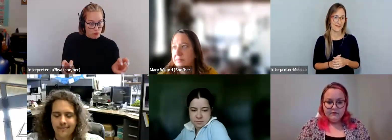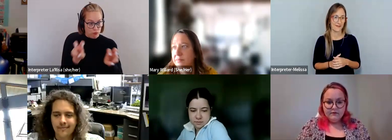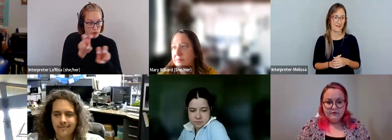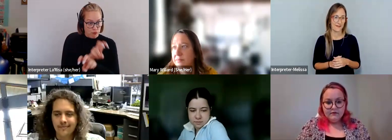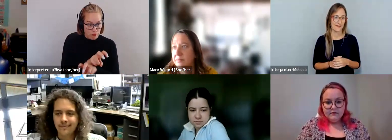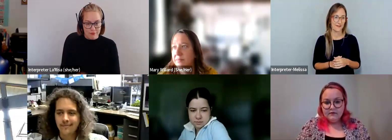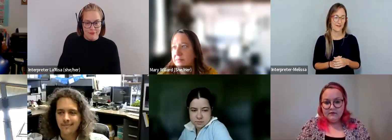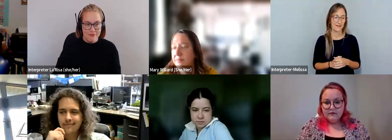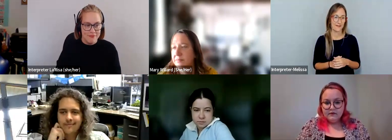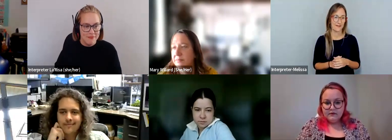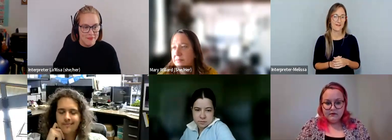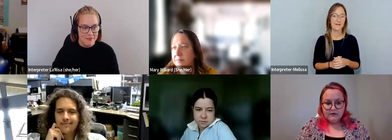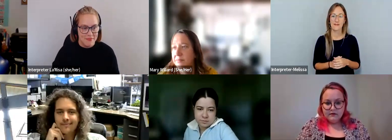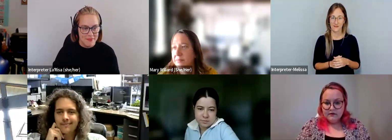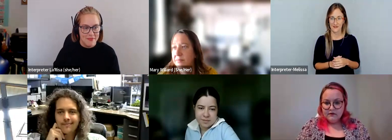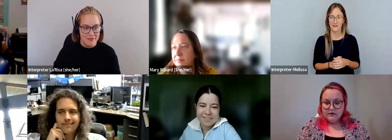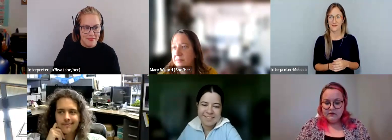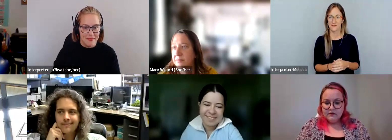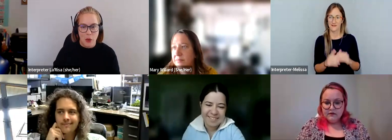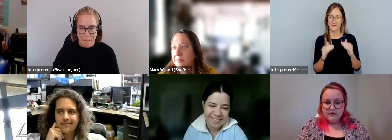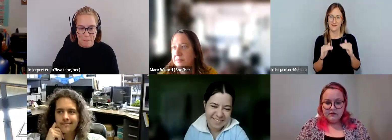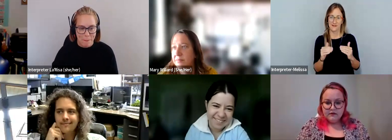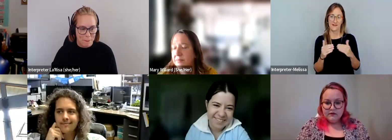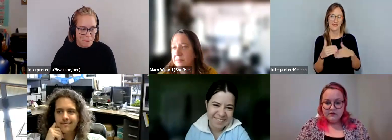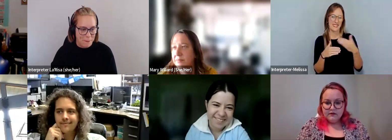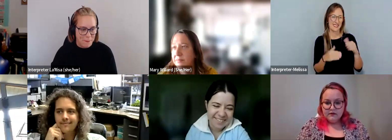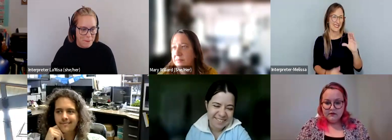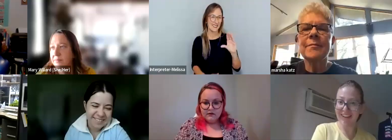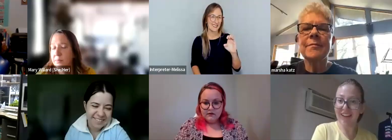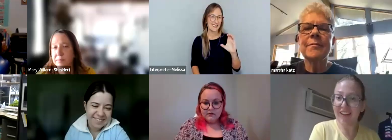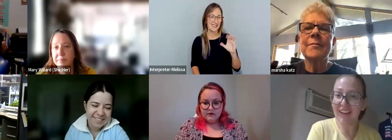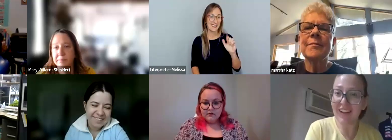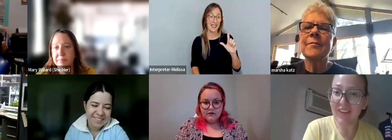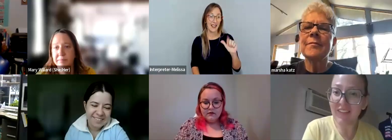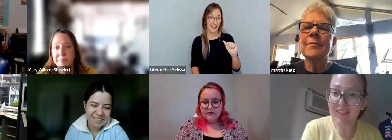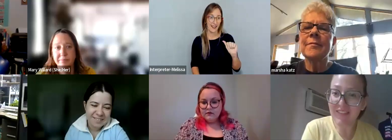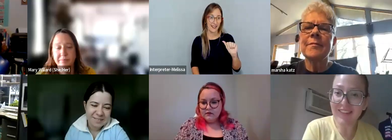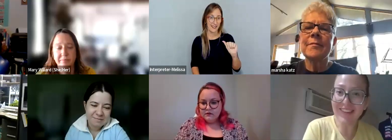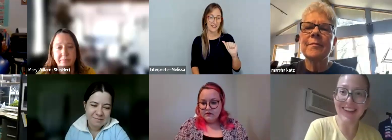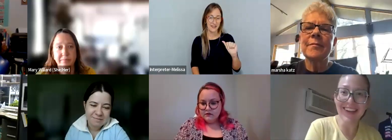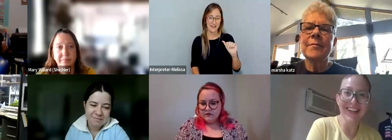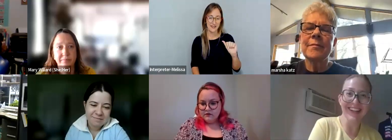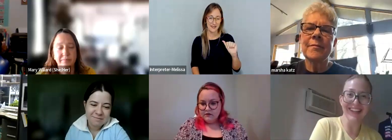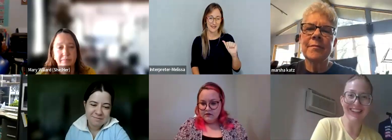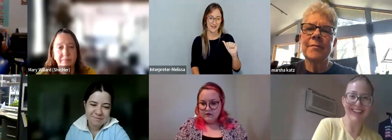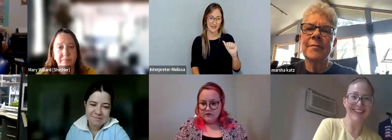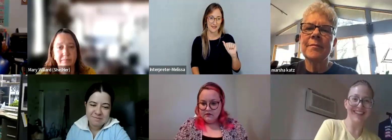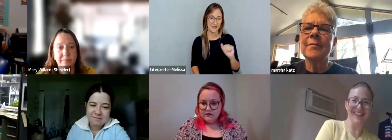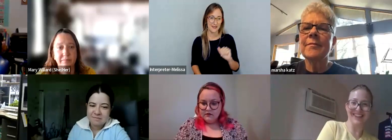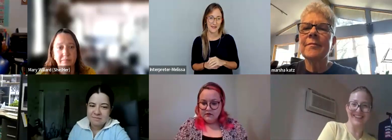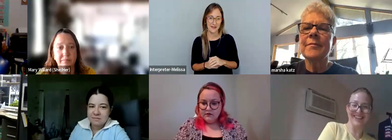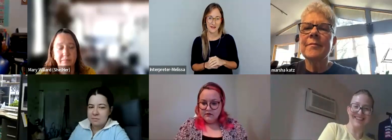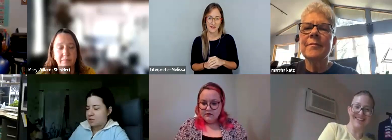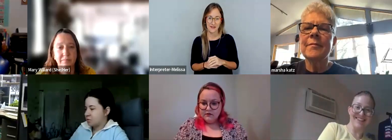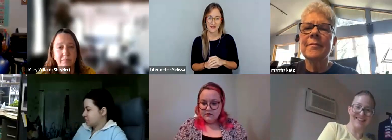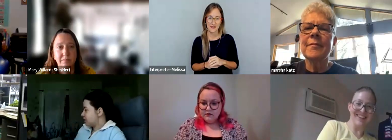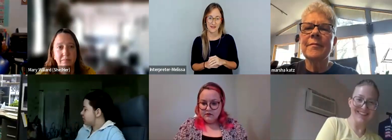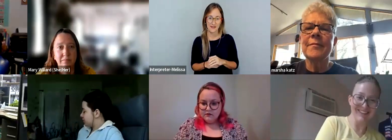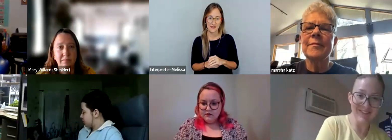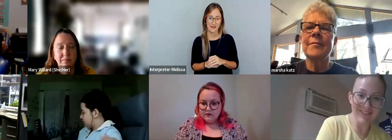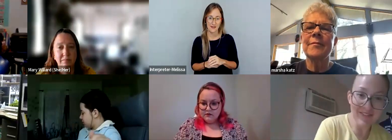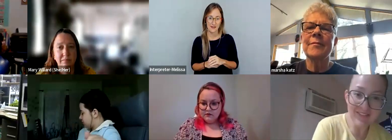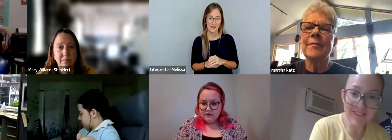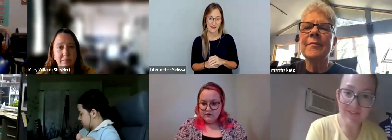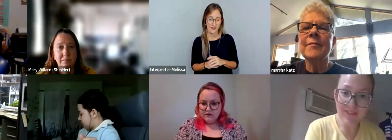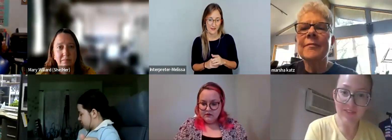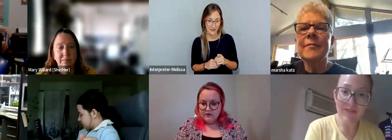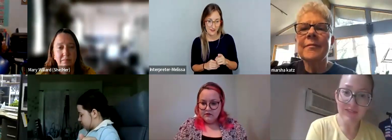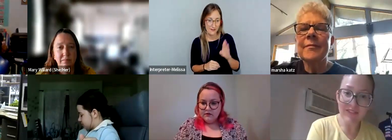: All right.